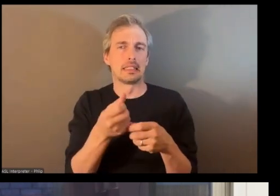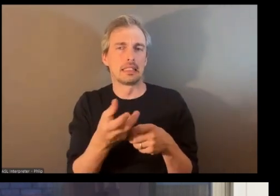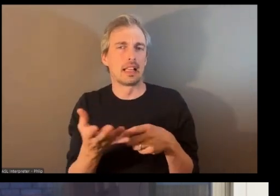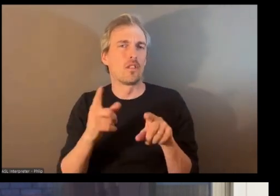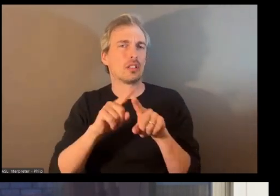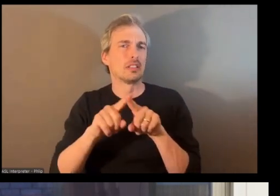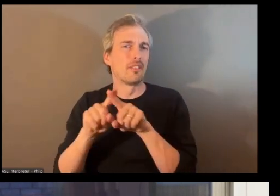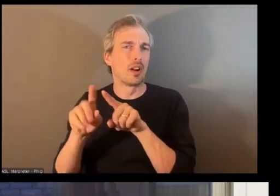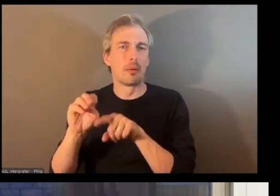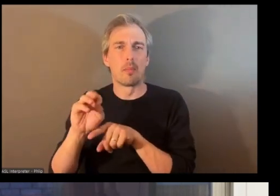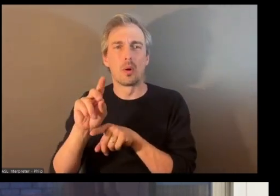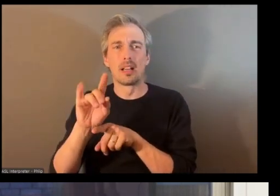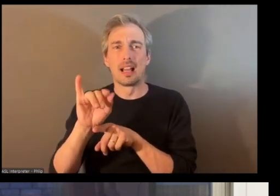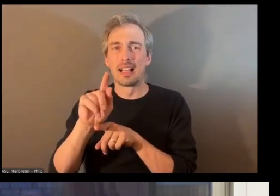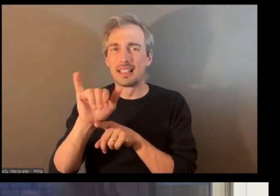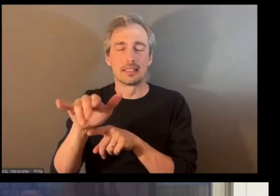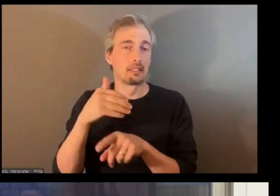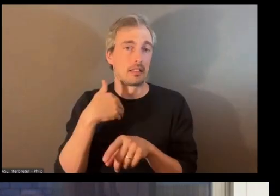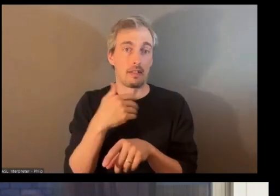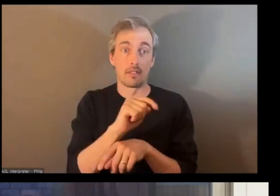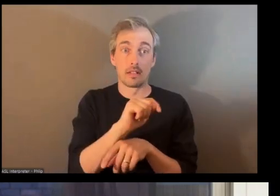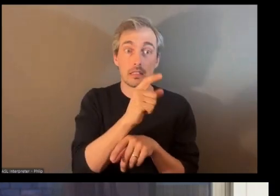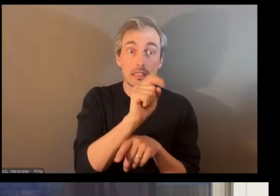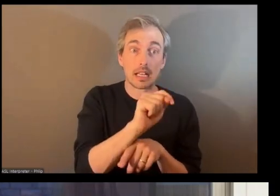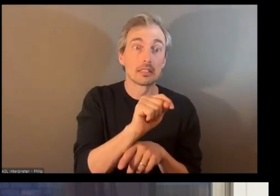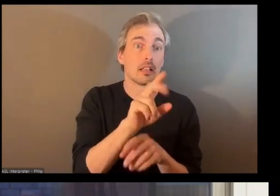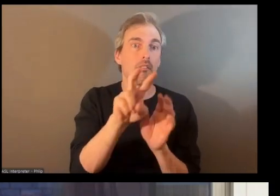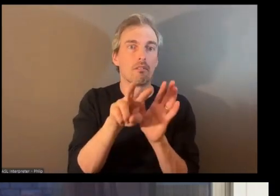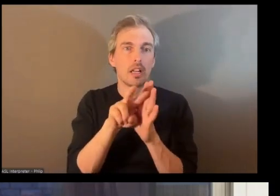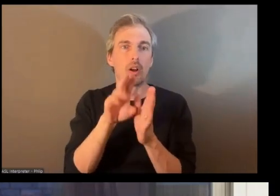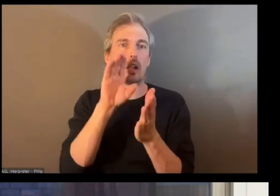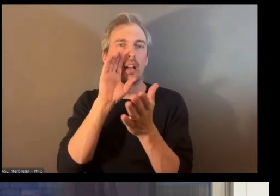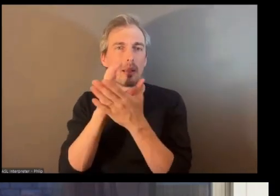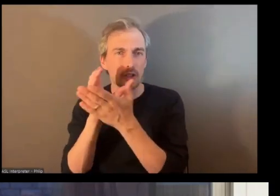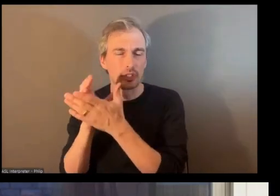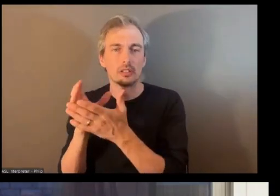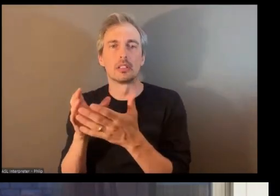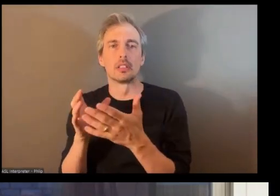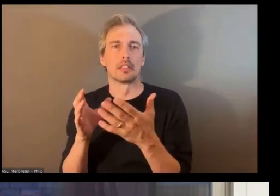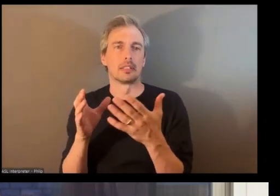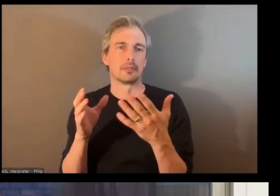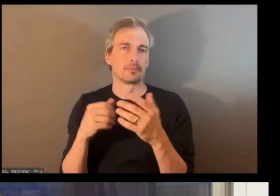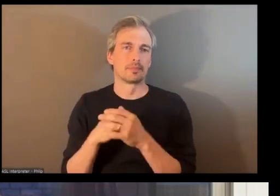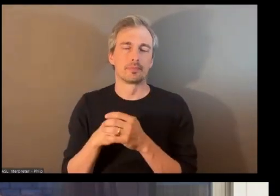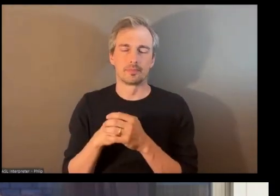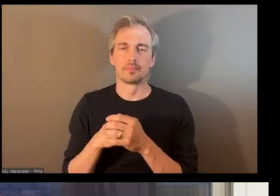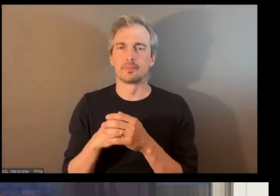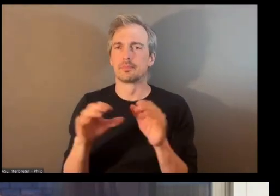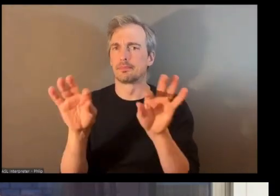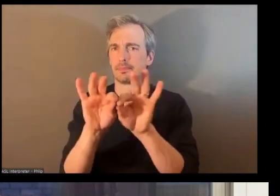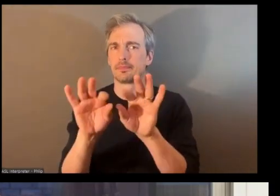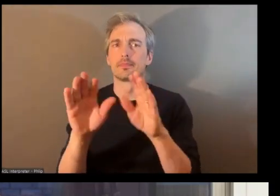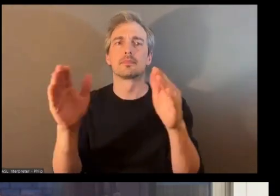But subtitles, captions, and transcripts are so super helpful. And also, I wanted to mention calm technology.